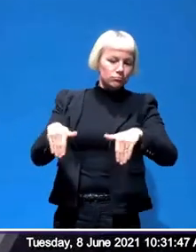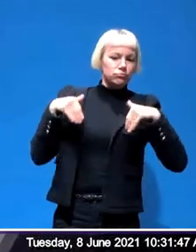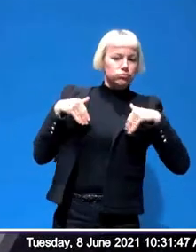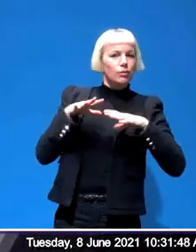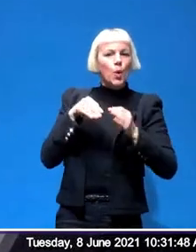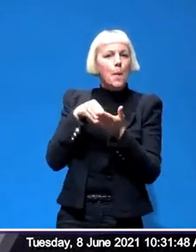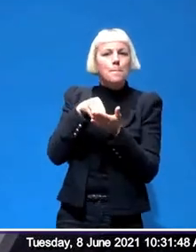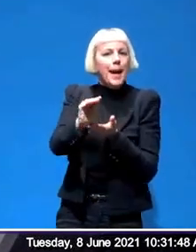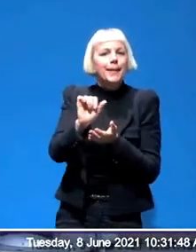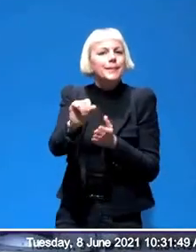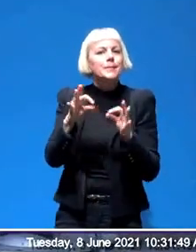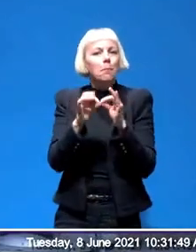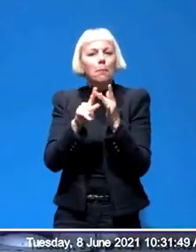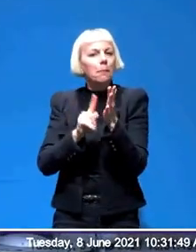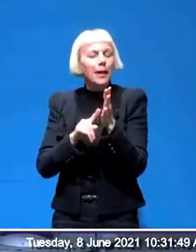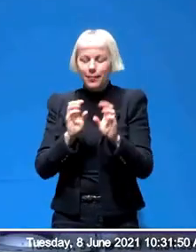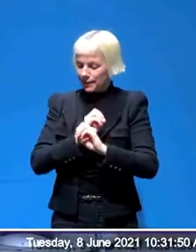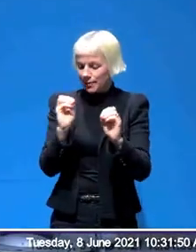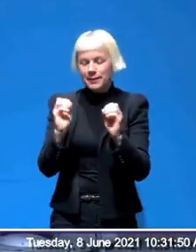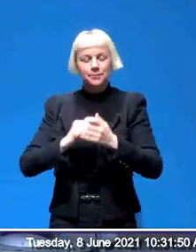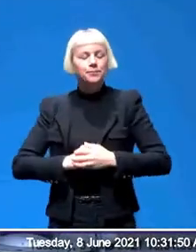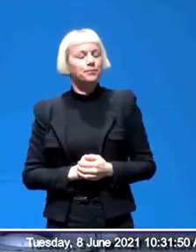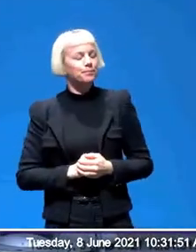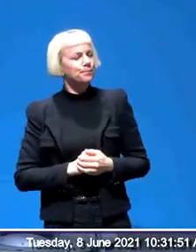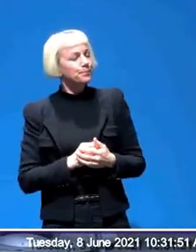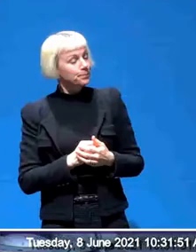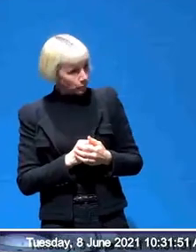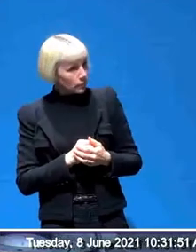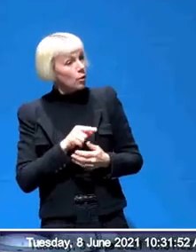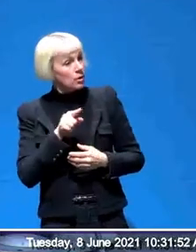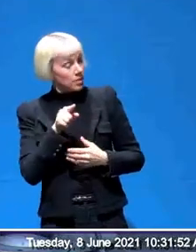and things like that. Was it the case that because those arrangements for Daniel in terms